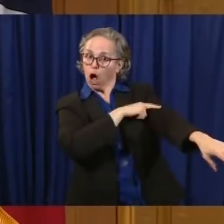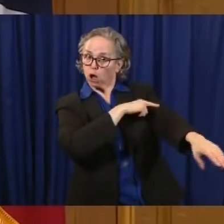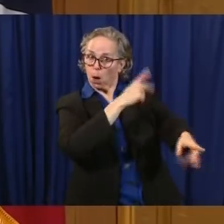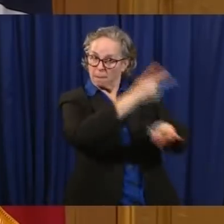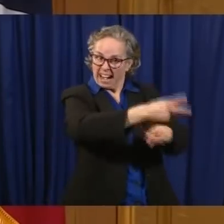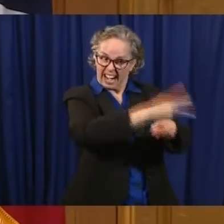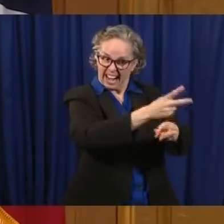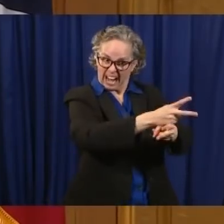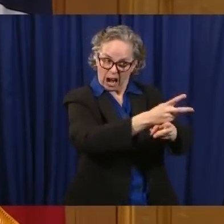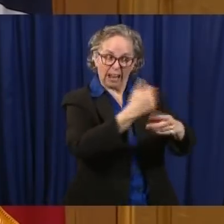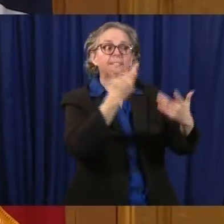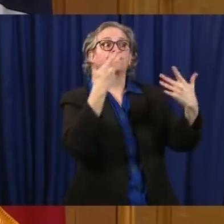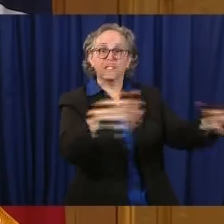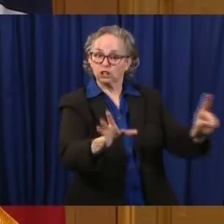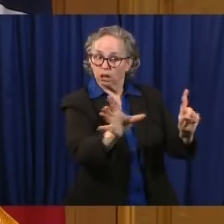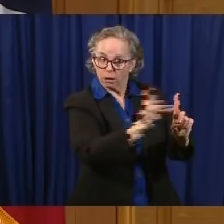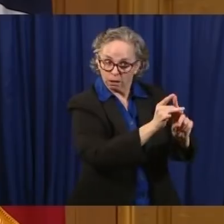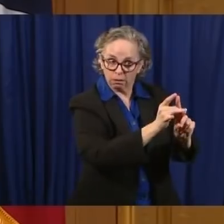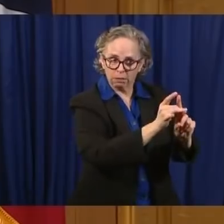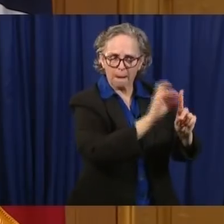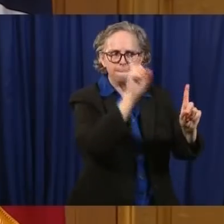WITHIN 24 HOURS IF A RESIDENT